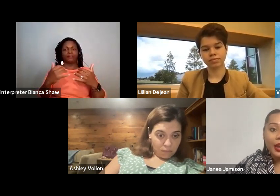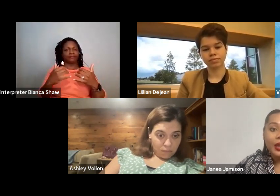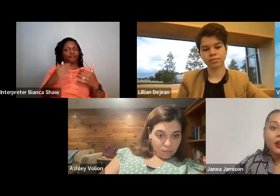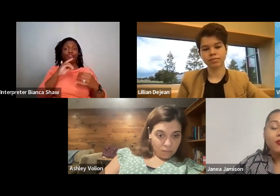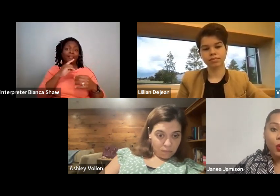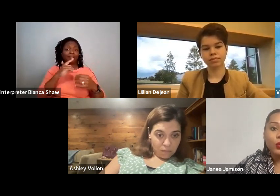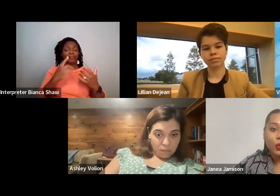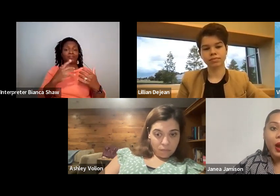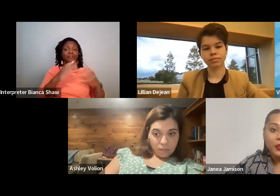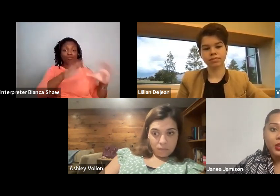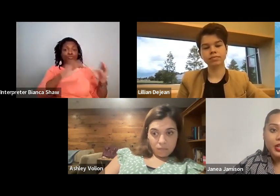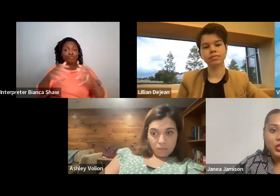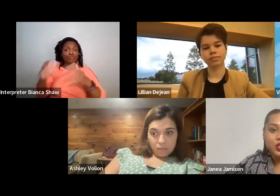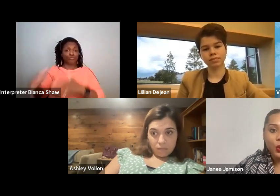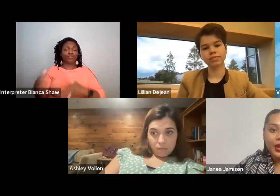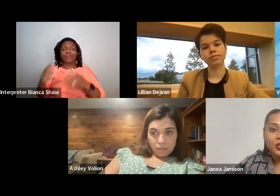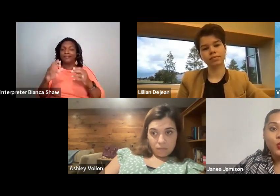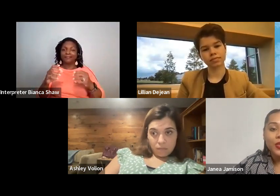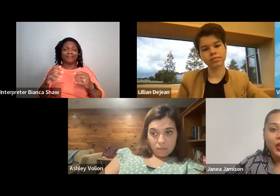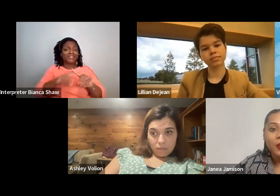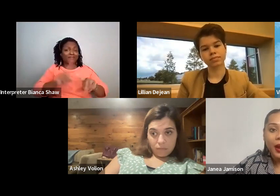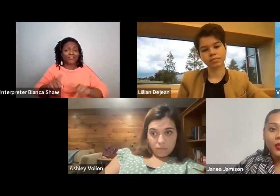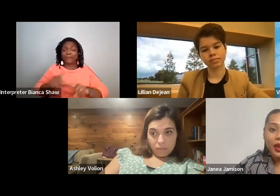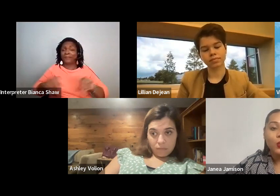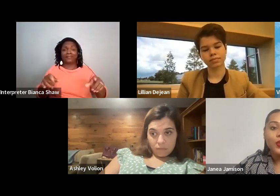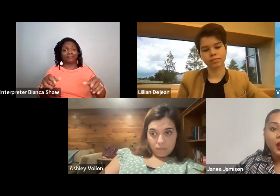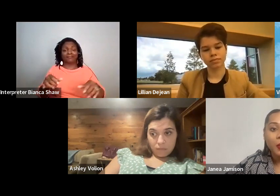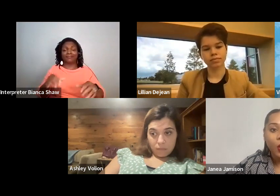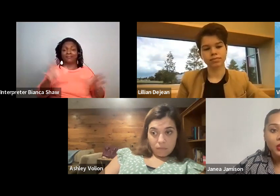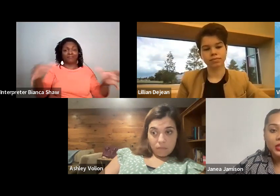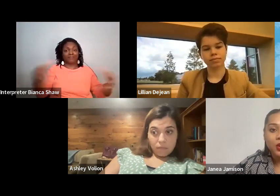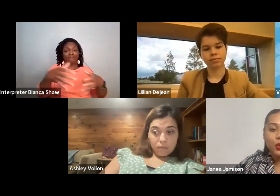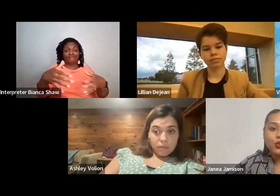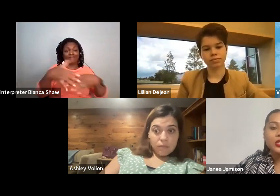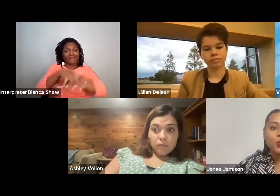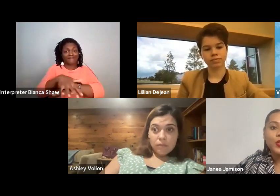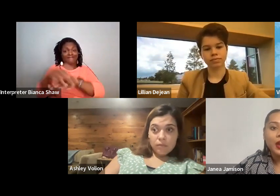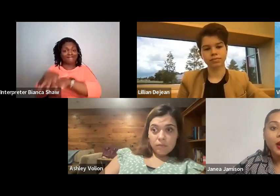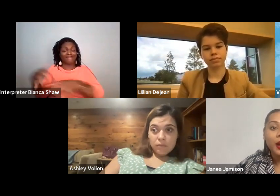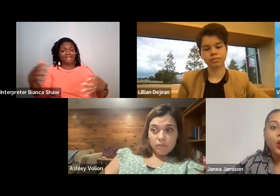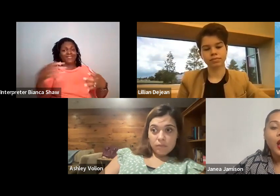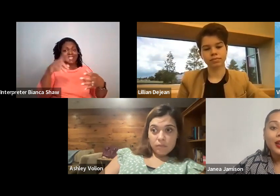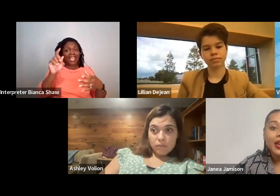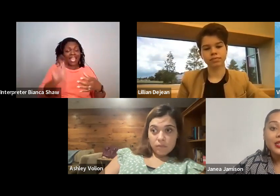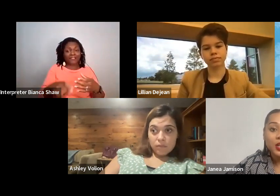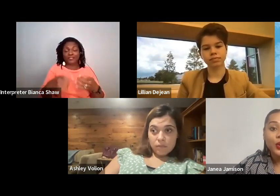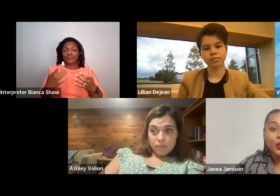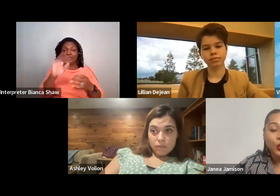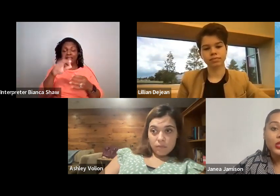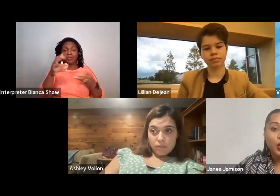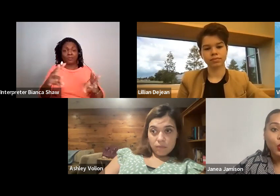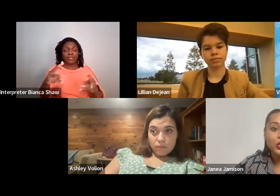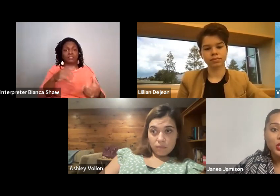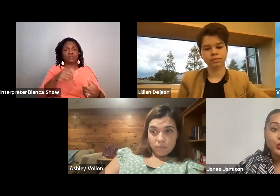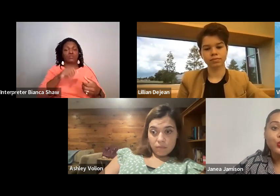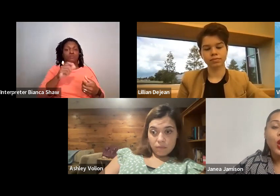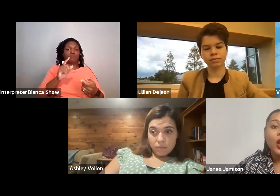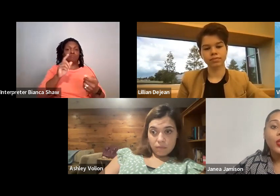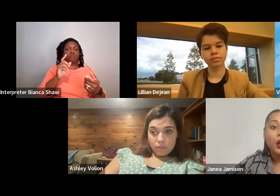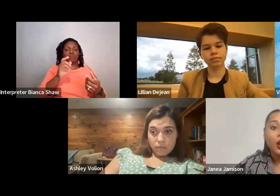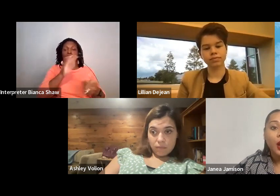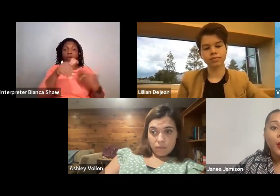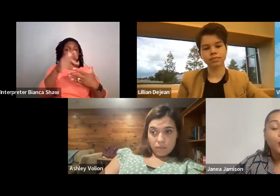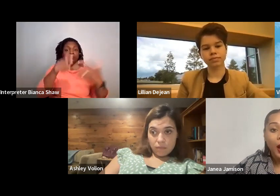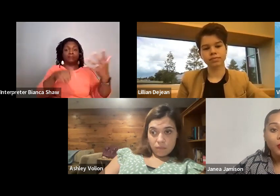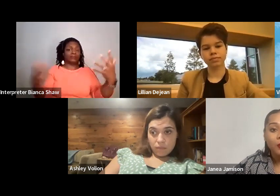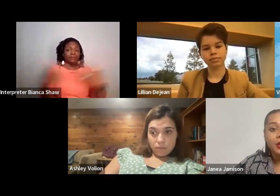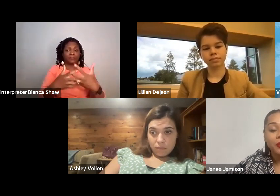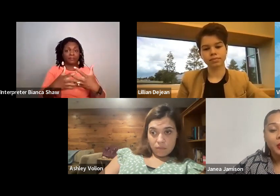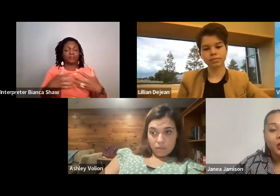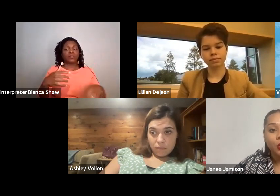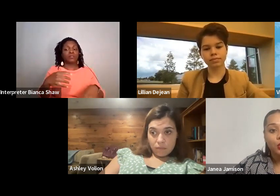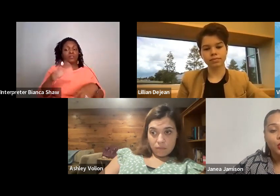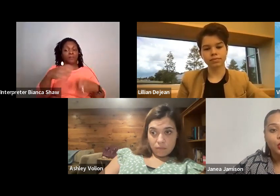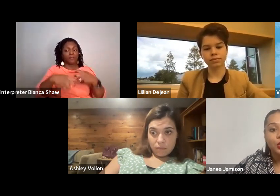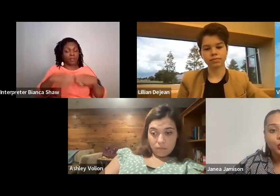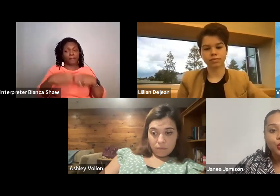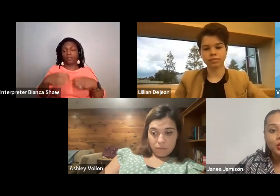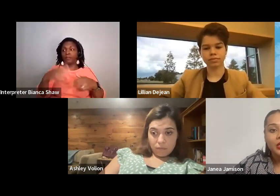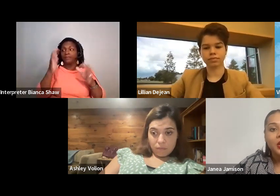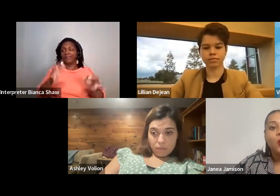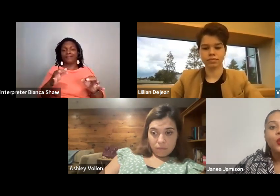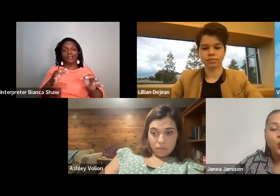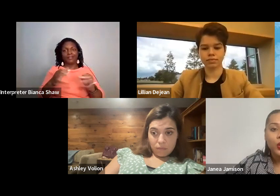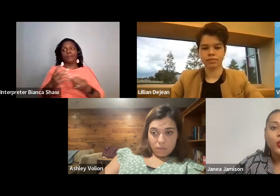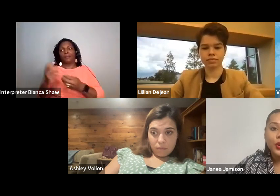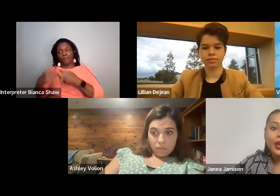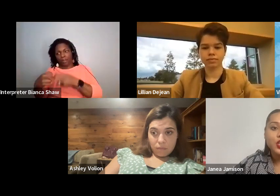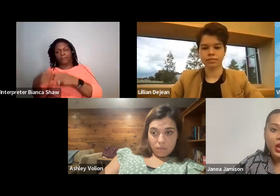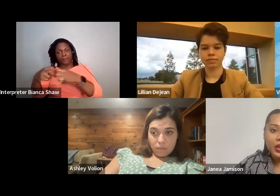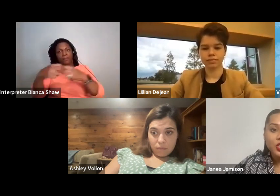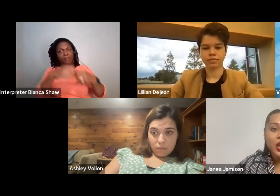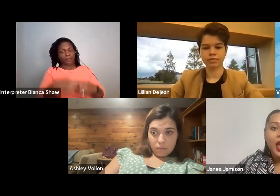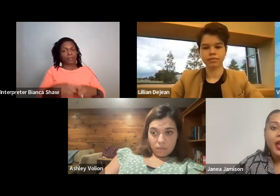vulnerable populations right So, when we think about that when we think about holistic approaches, when we think about again centering those that are closest to the problem definitely being closer to the solutions, we will create change and